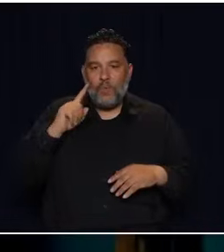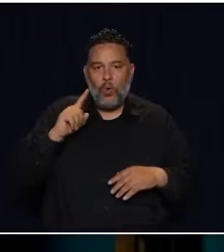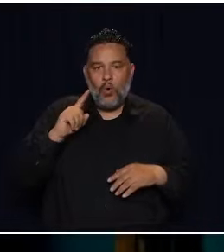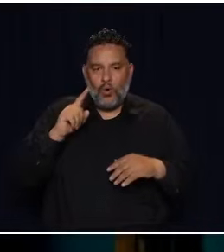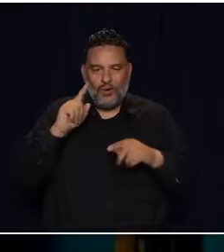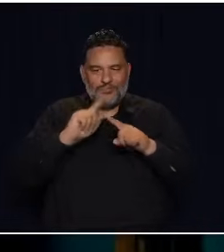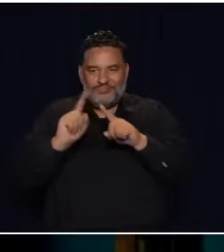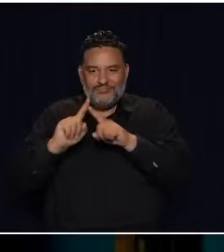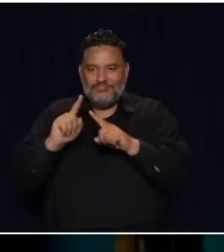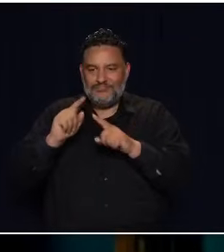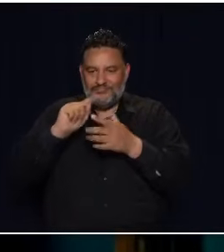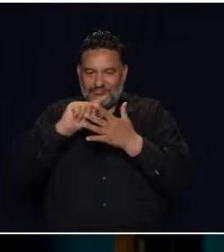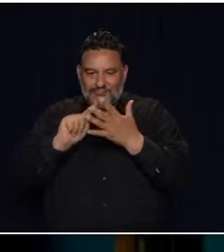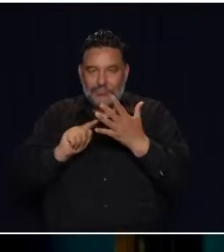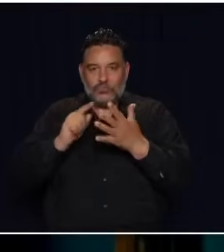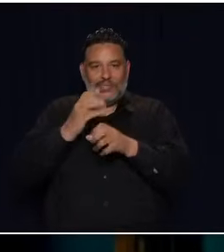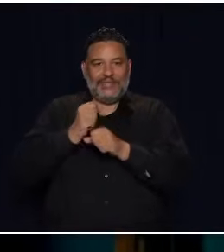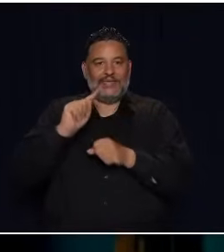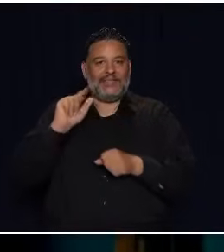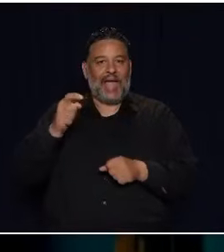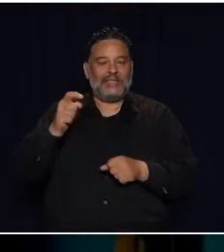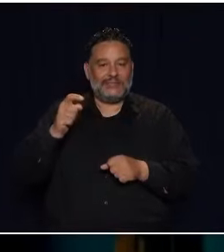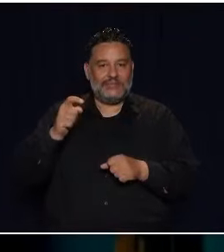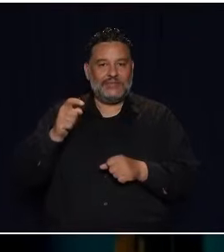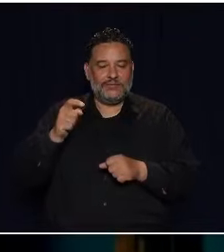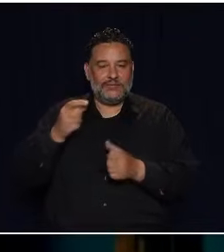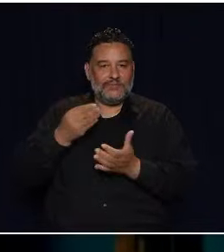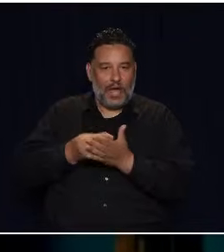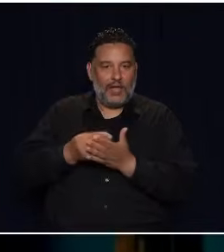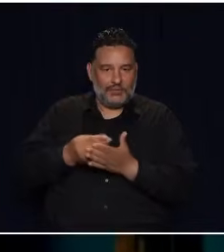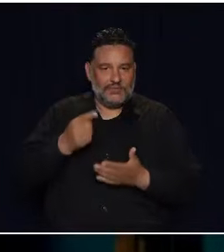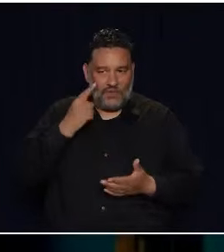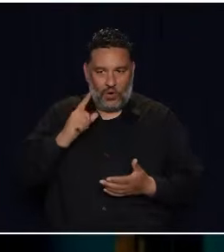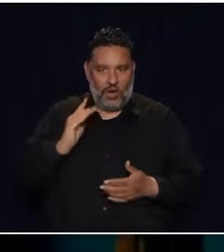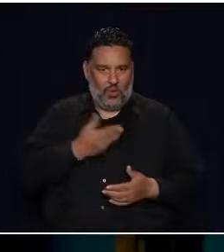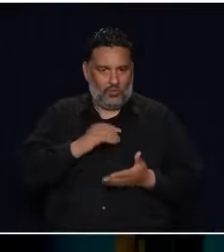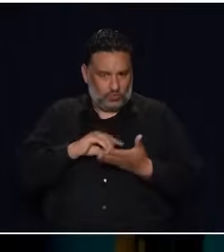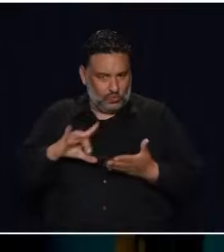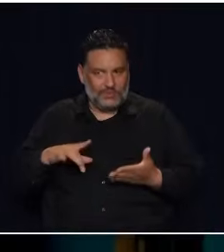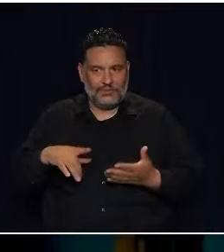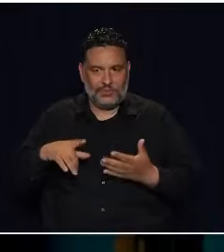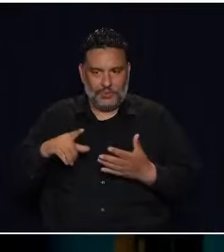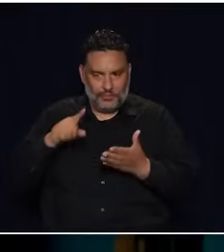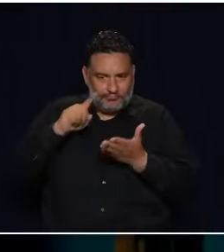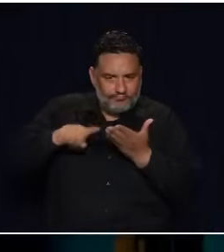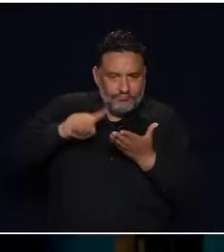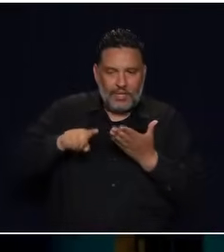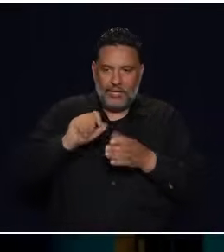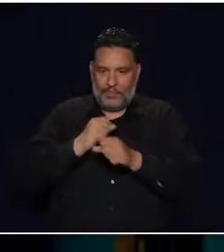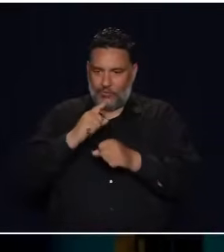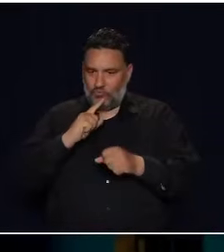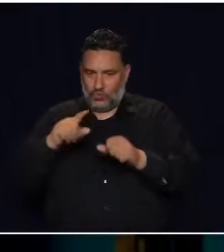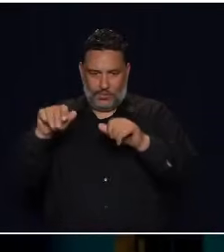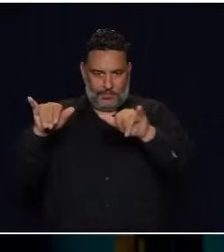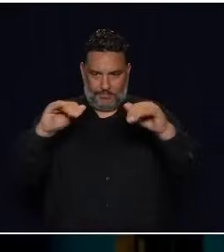AND A LEVEL PLAYING FIELD AND ALL THE PARAMETERS FOR RECEIVING